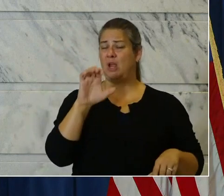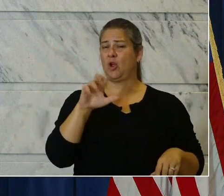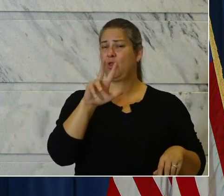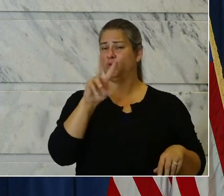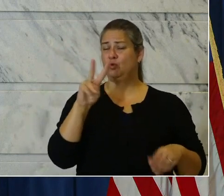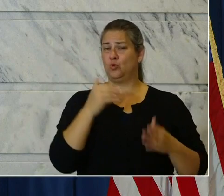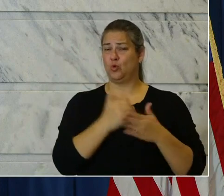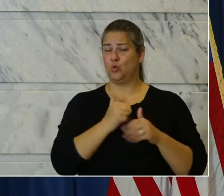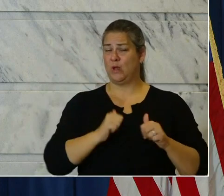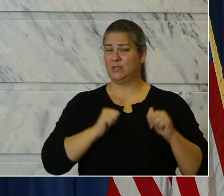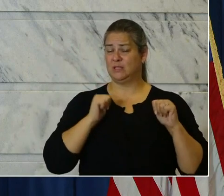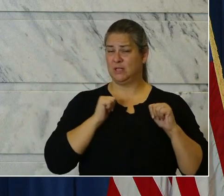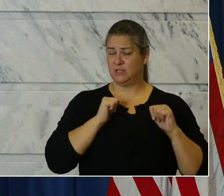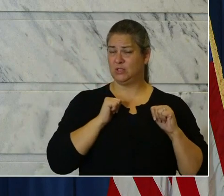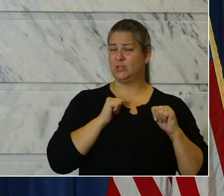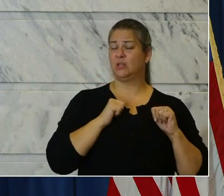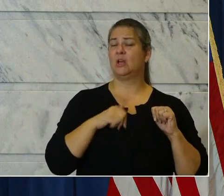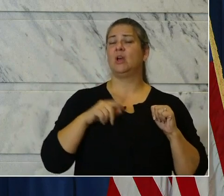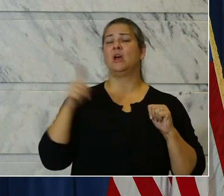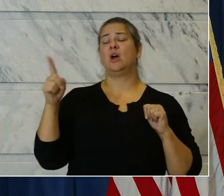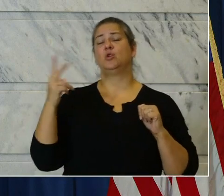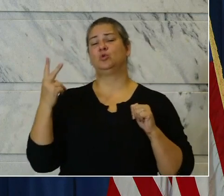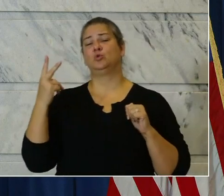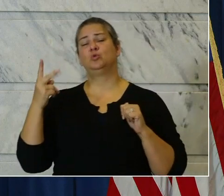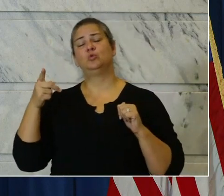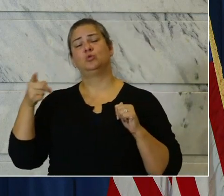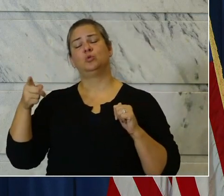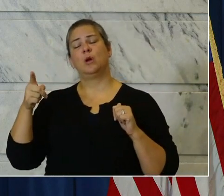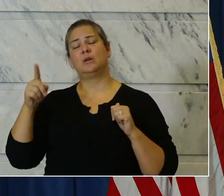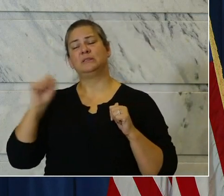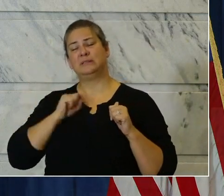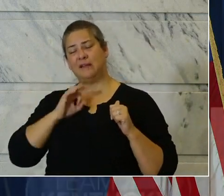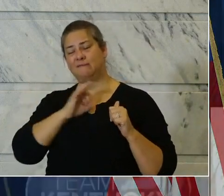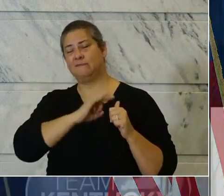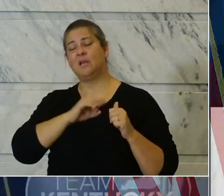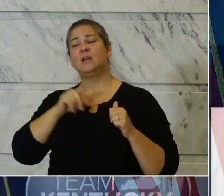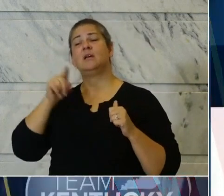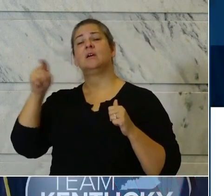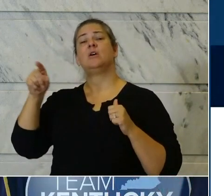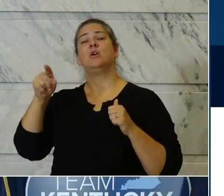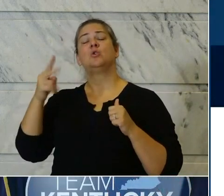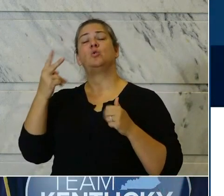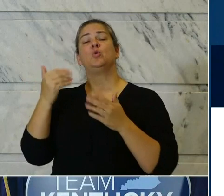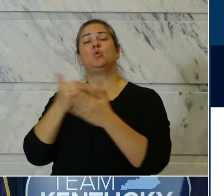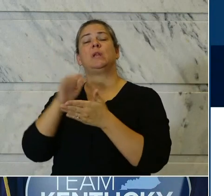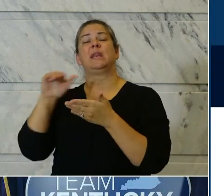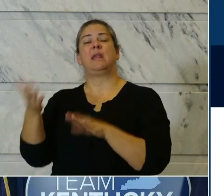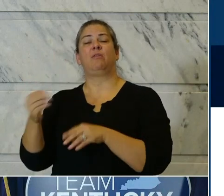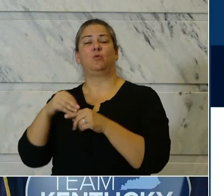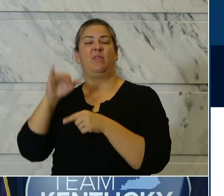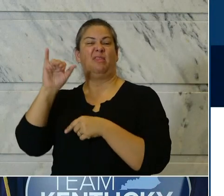FACILITIES THIRTY TWO NEW RESIDENTS THIRTY SEVEN NEW STAFF TWO NEW DEATHS